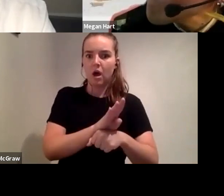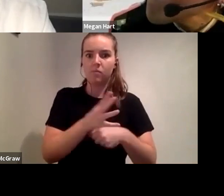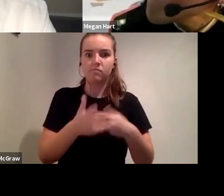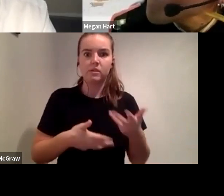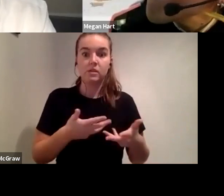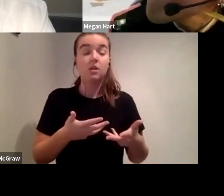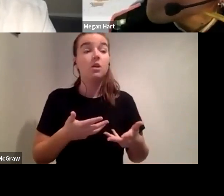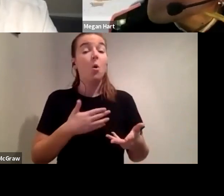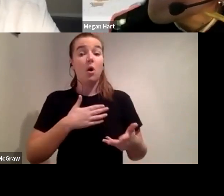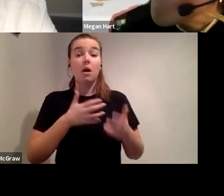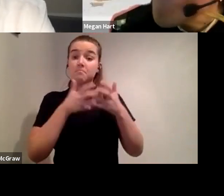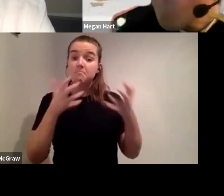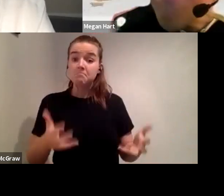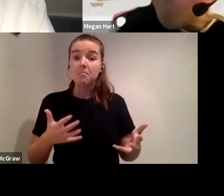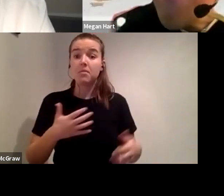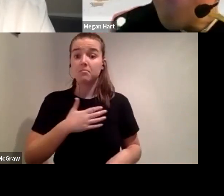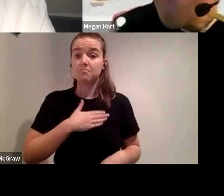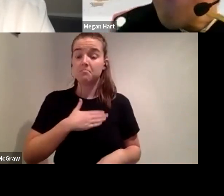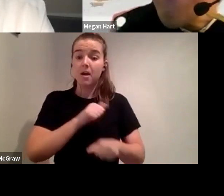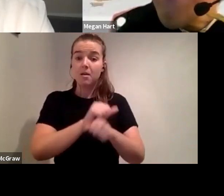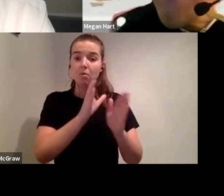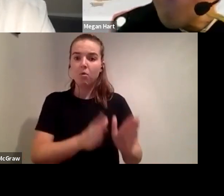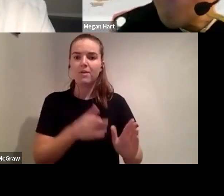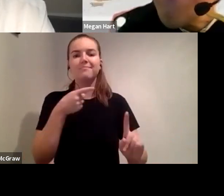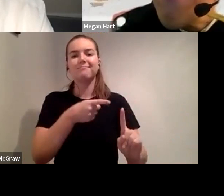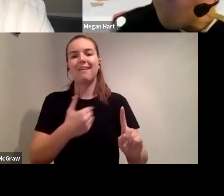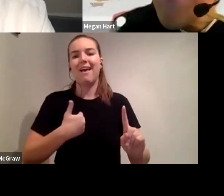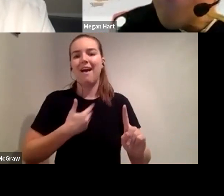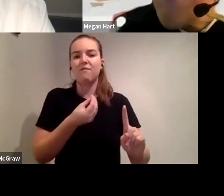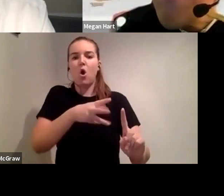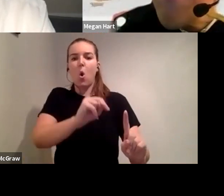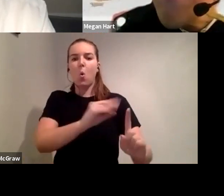From an employee perspective, my team, and I just share from my experience.